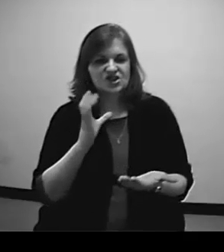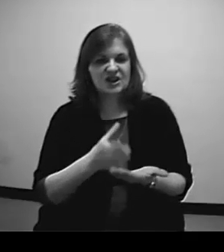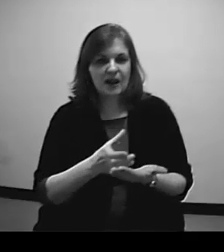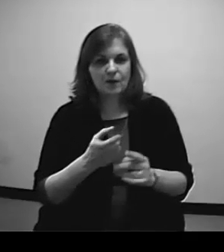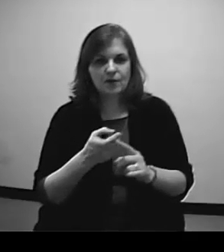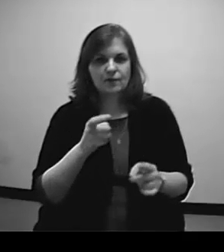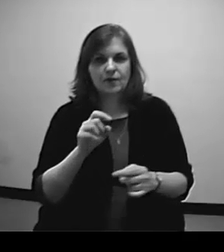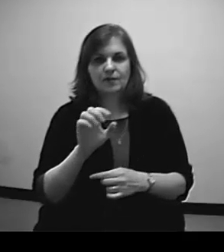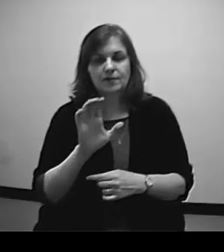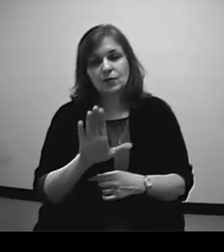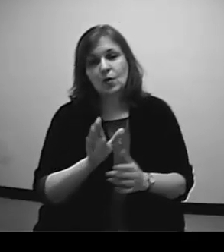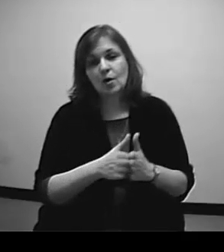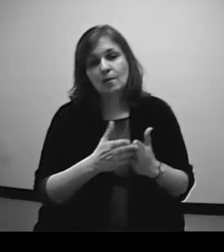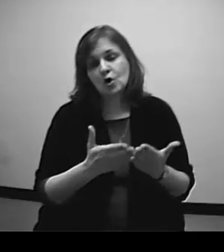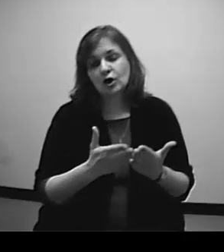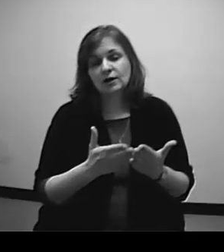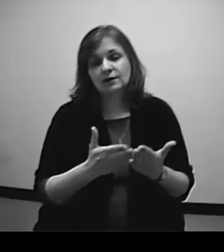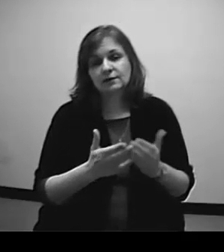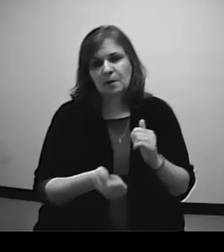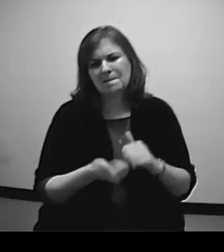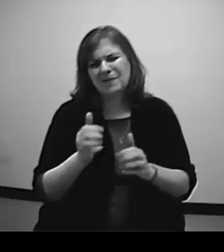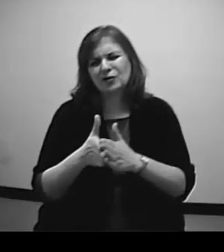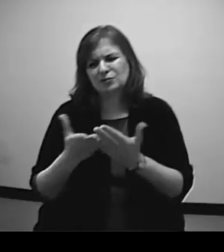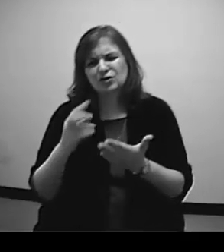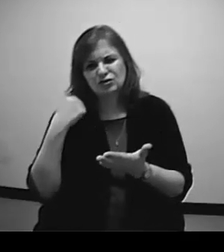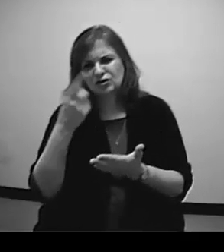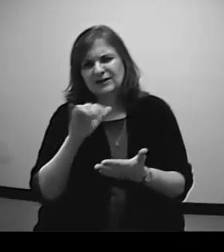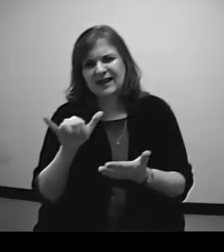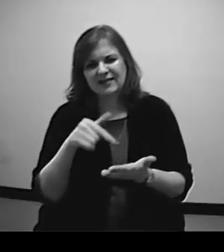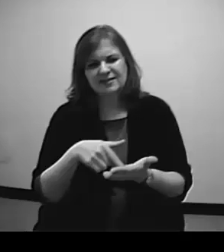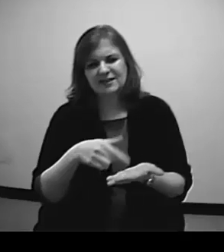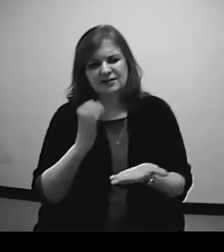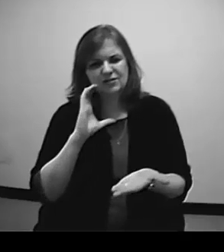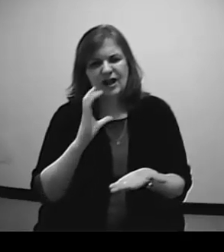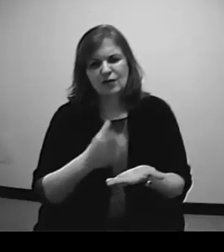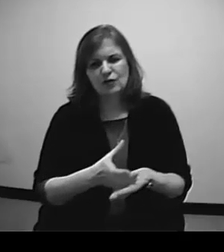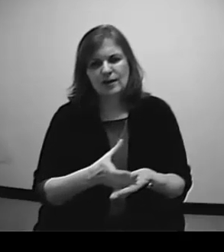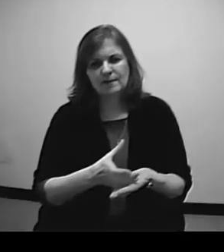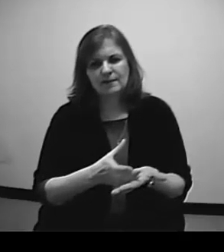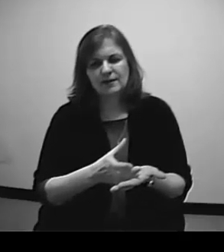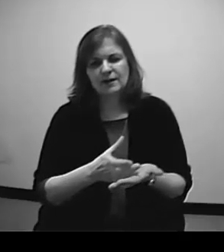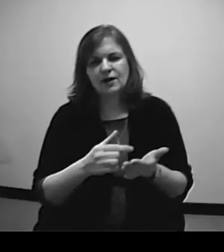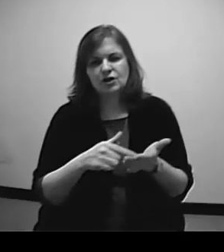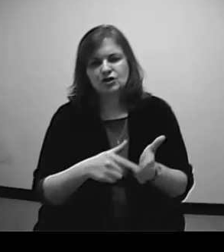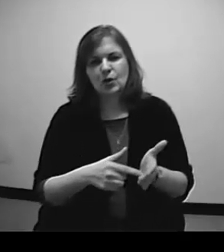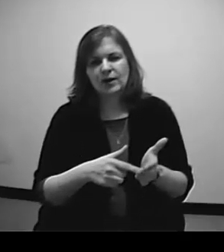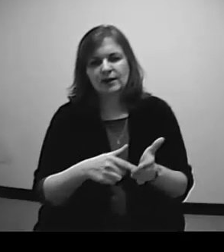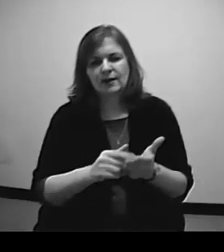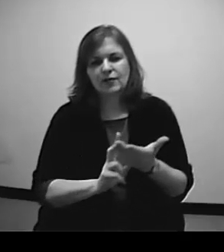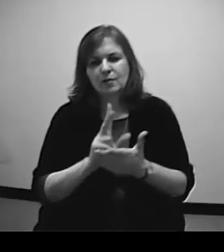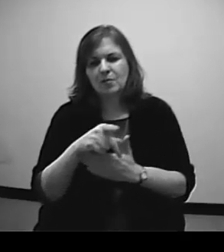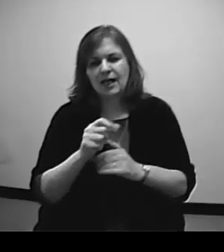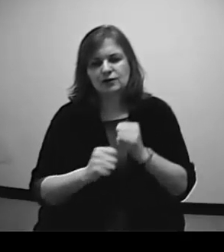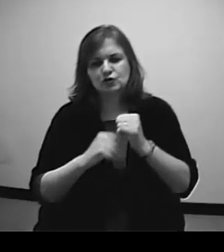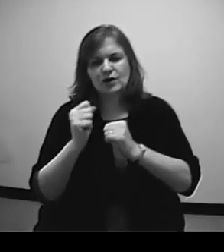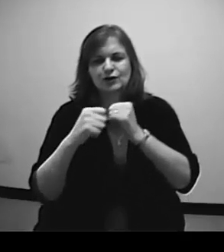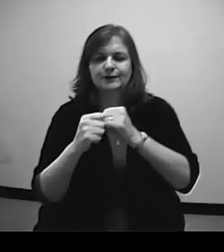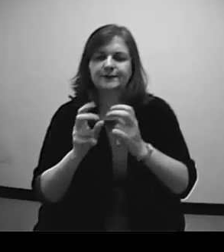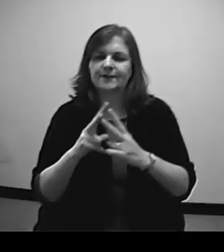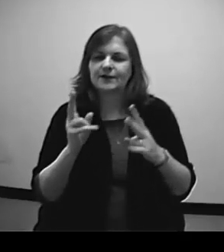this is what the diagram in most books looks like associated with our other plant leaf structures -- a very basic